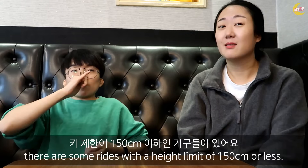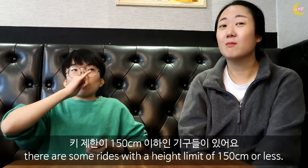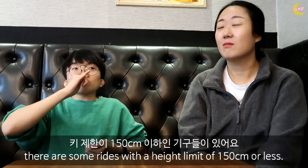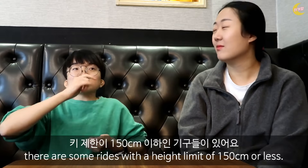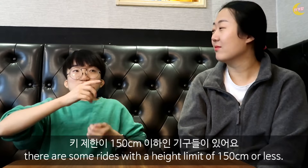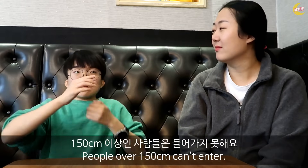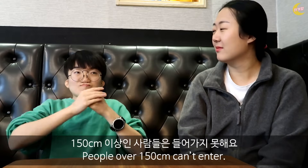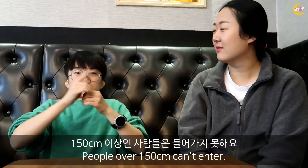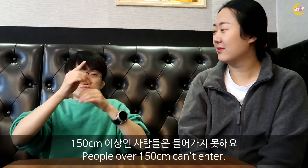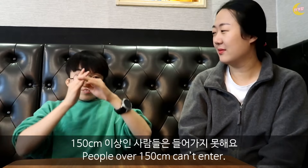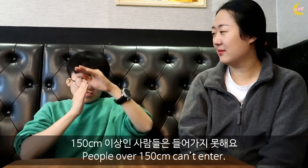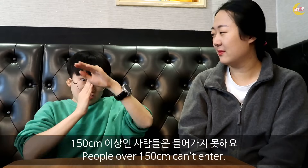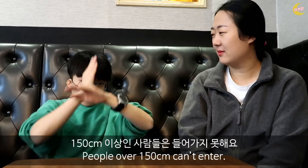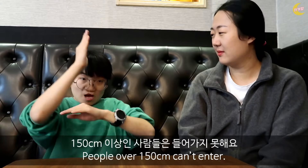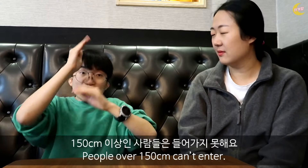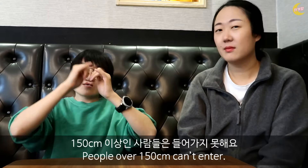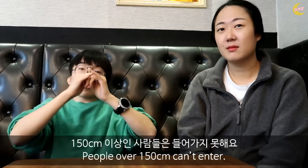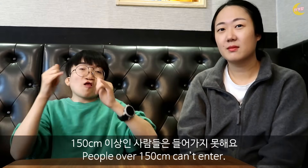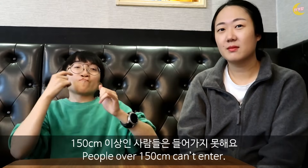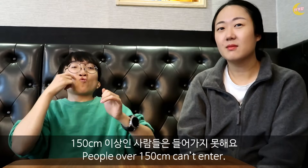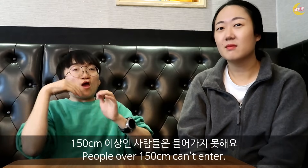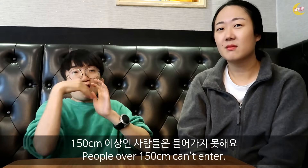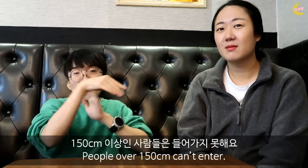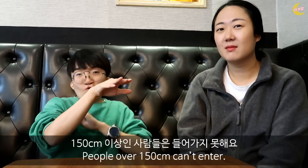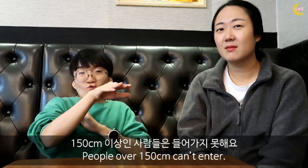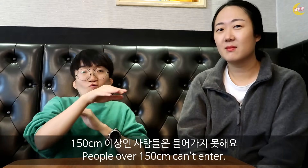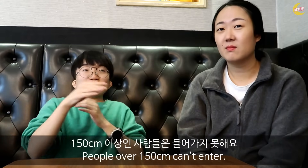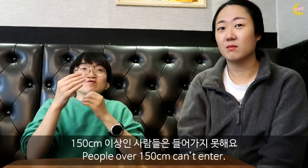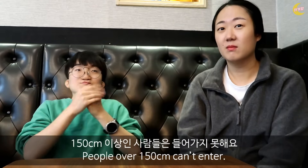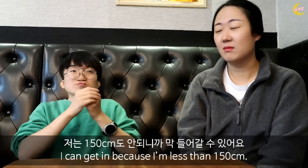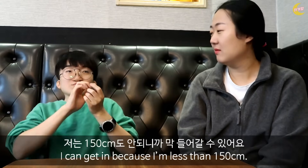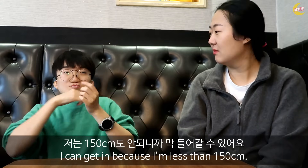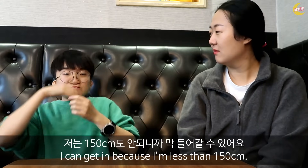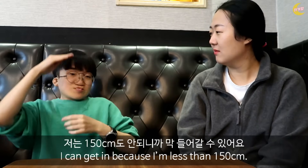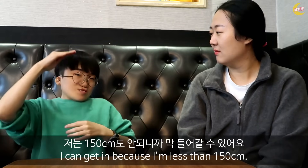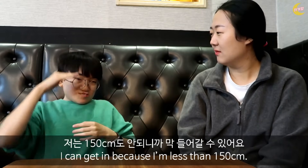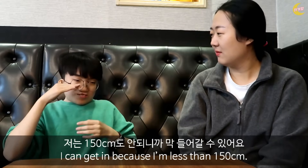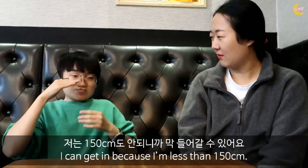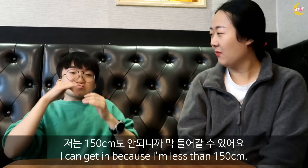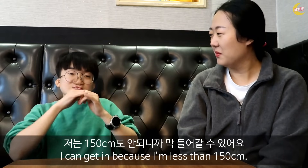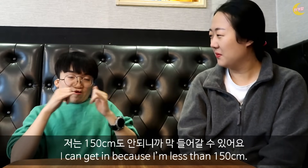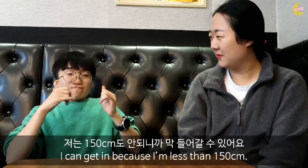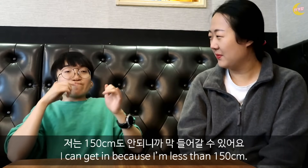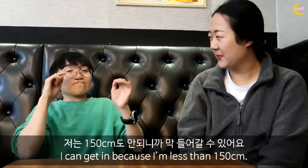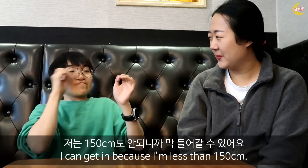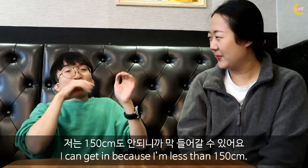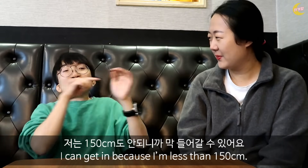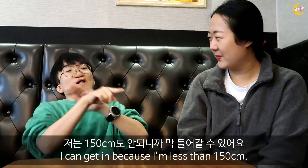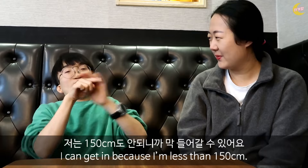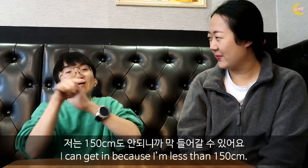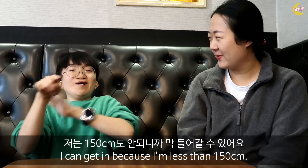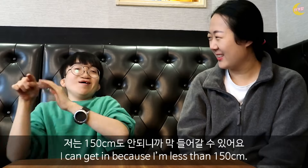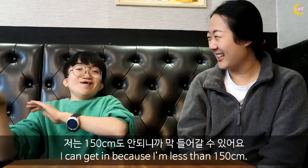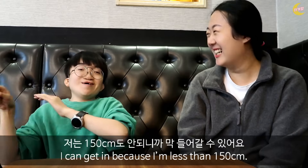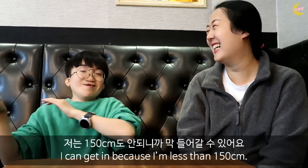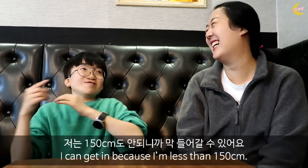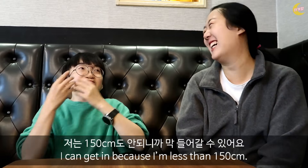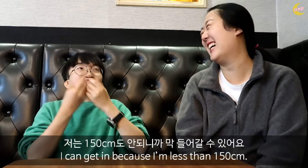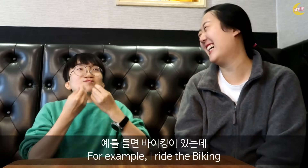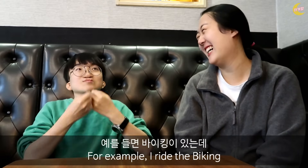People over 150cm can’t enter. I can get in because I’m less than 150cm.